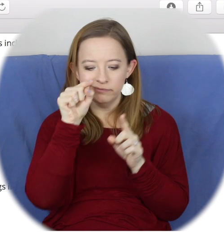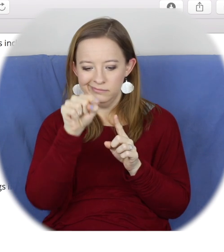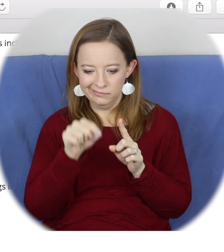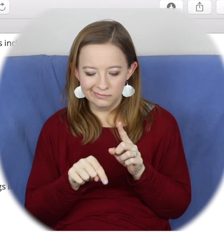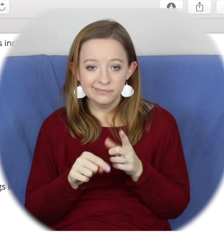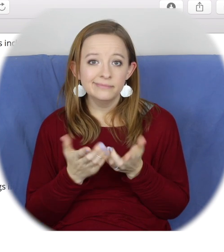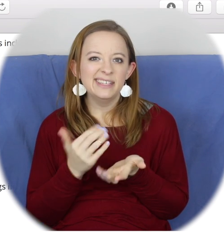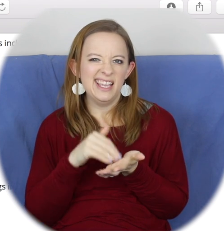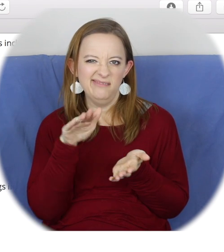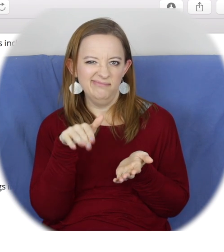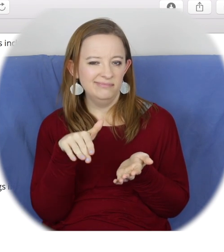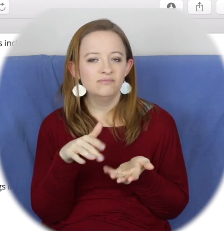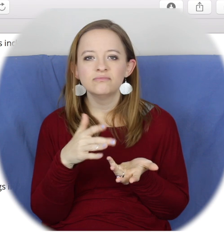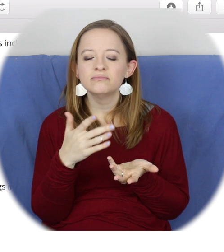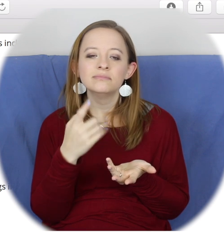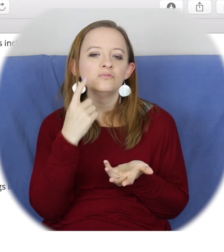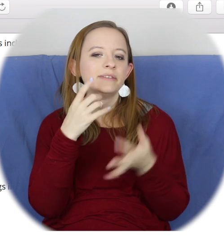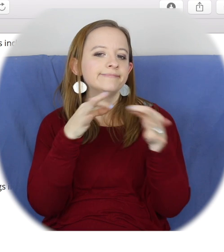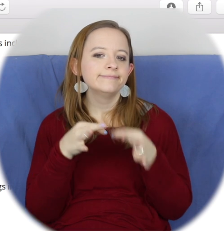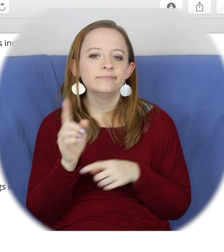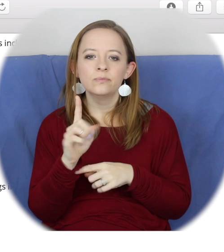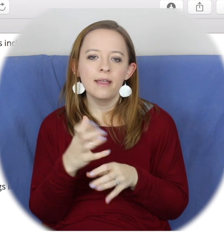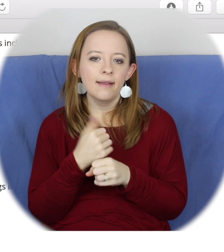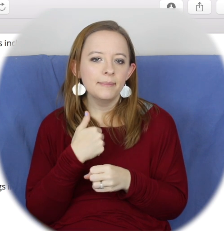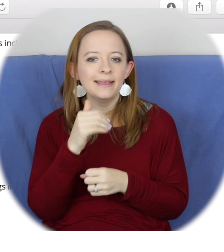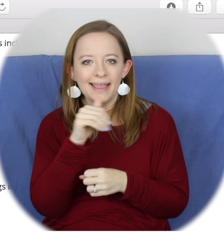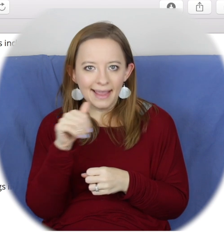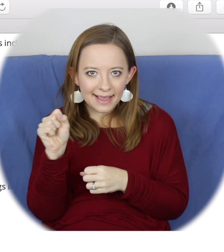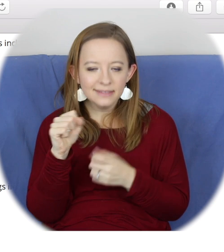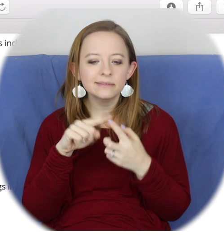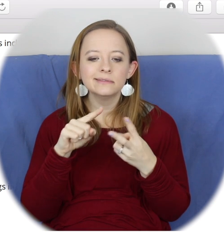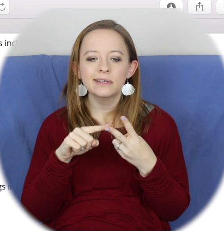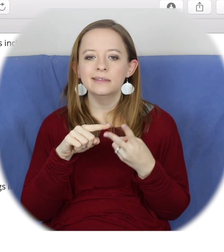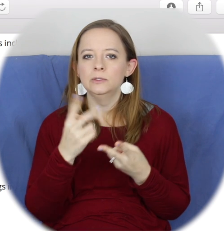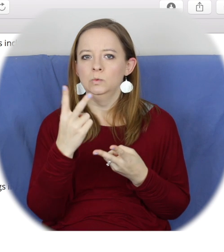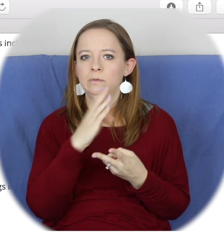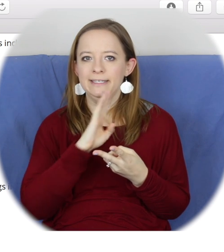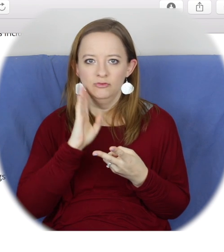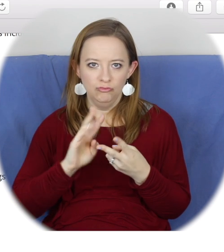So this down here is just saying where I got my associates and my two bachelors from.